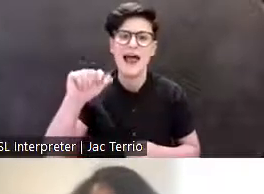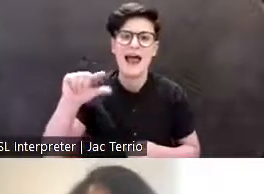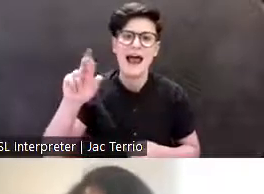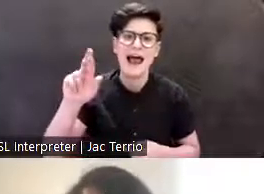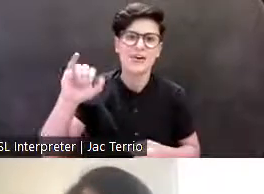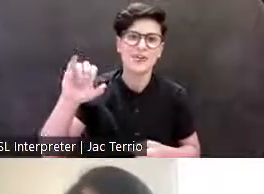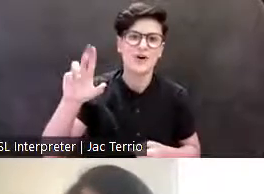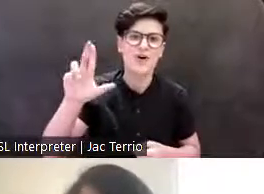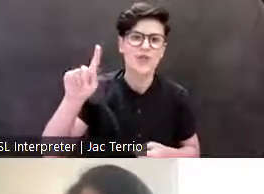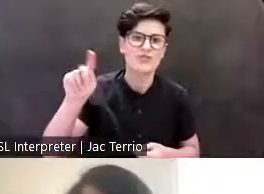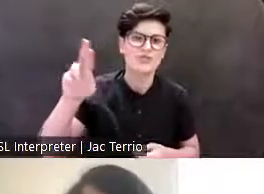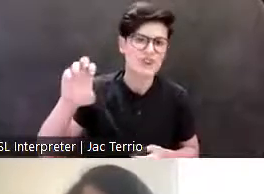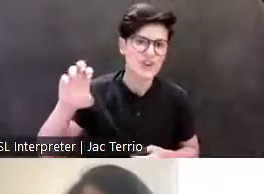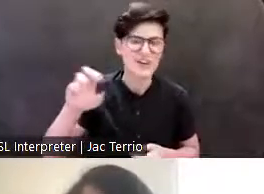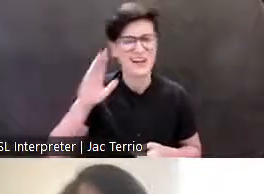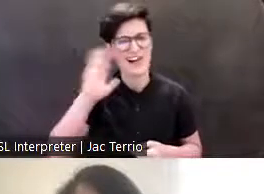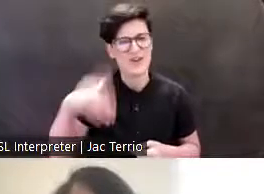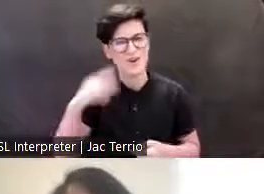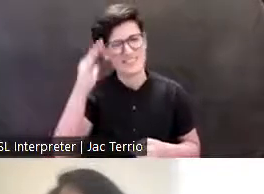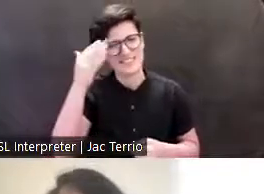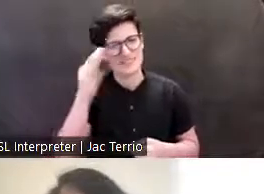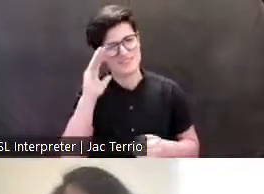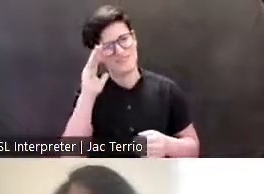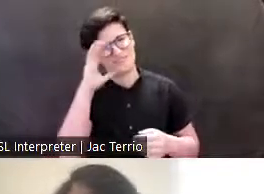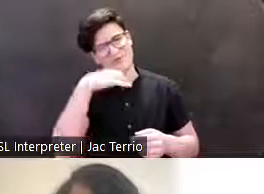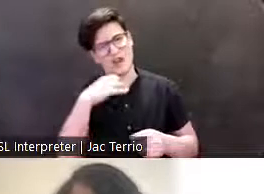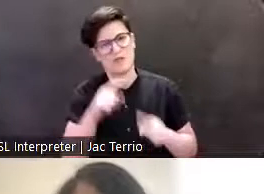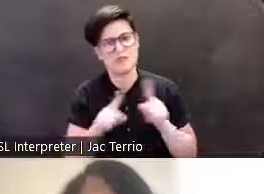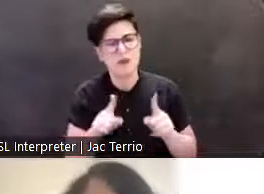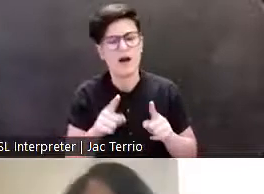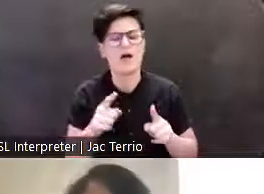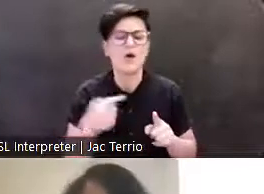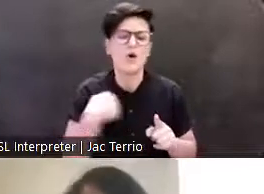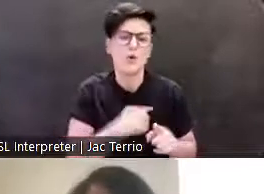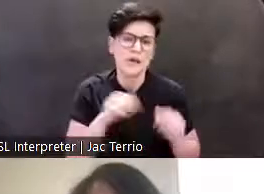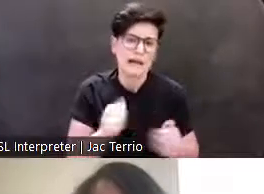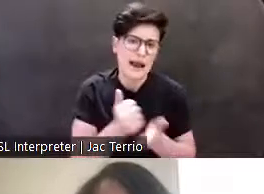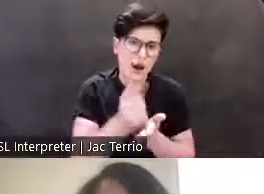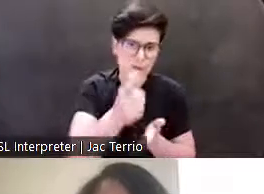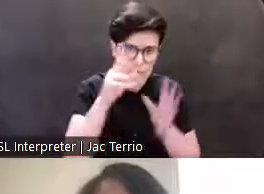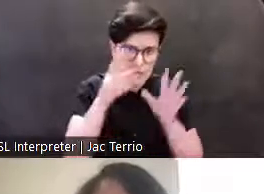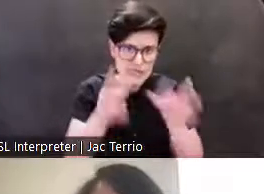HUD can help you figure out whether you should file your complaint with him or go to the USDA.